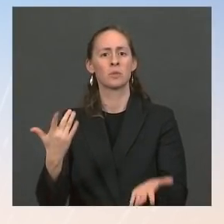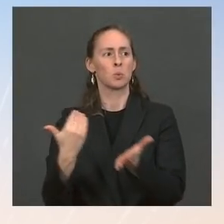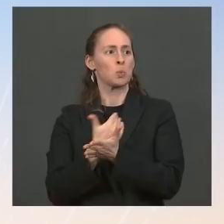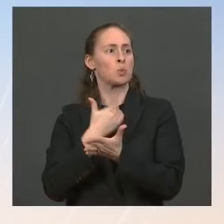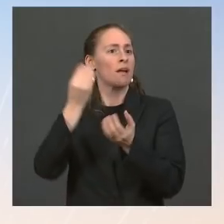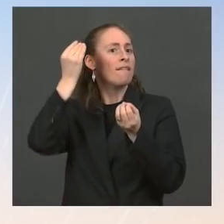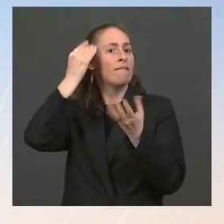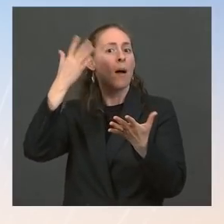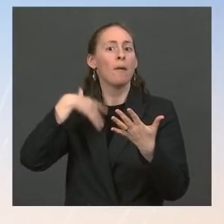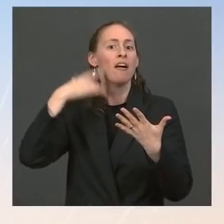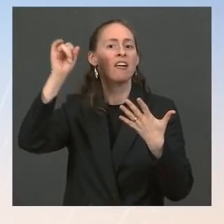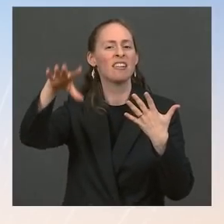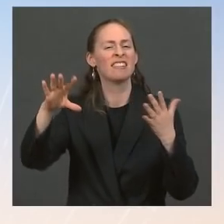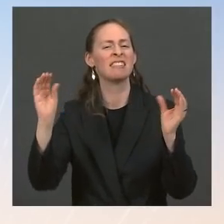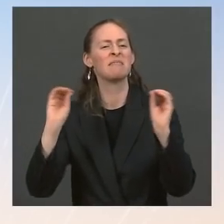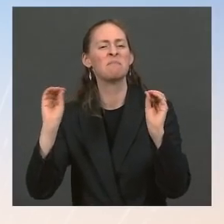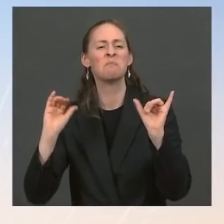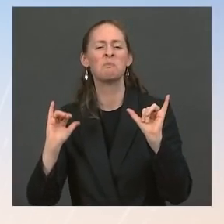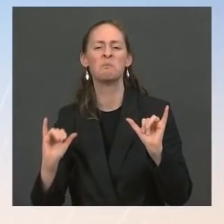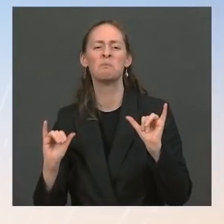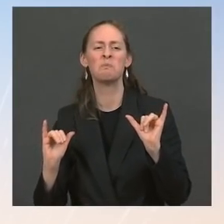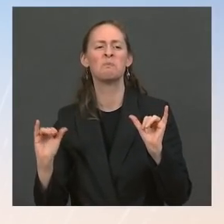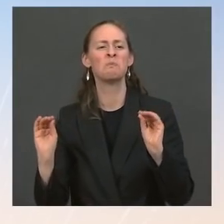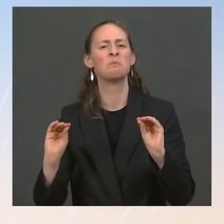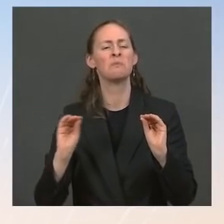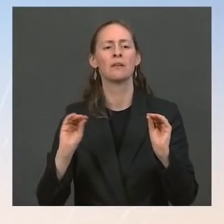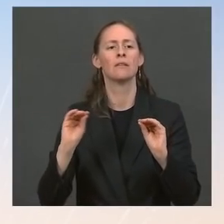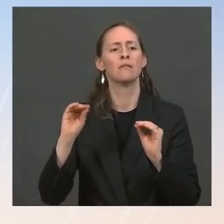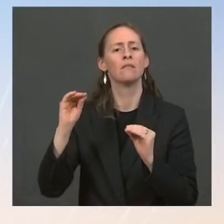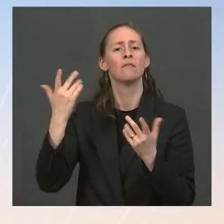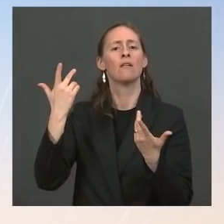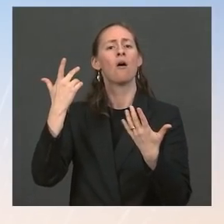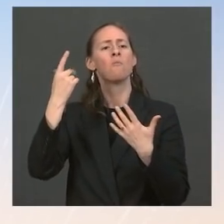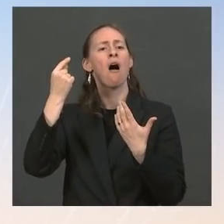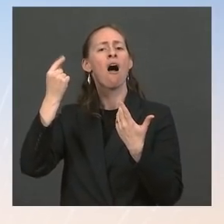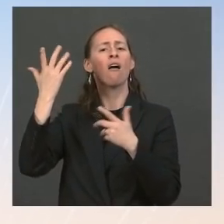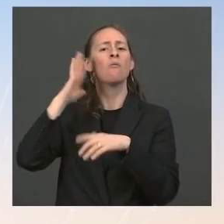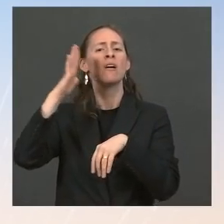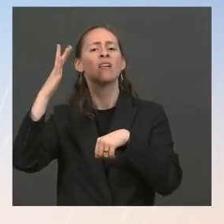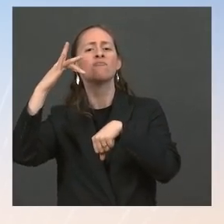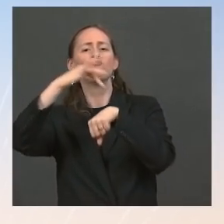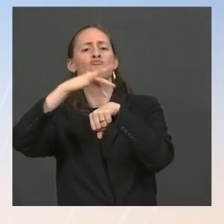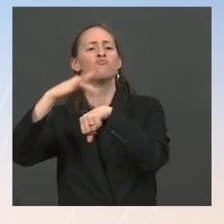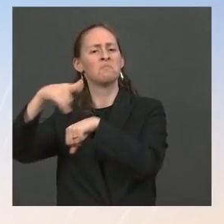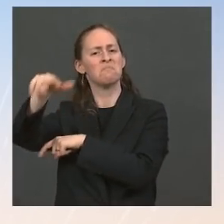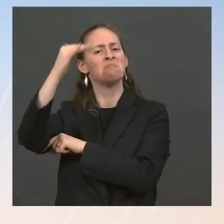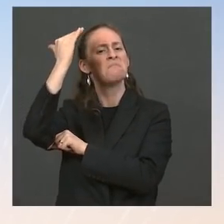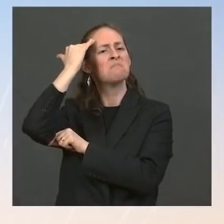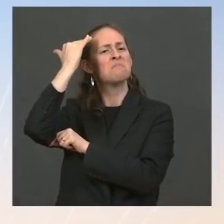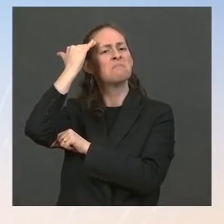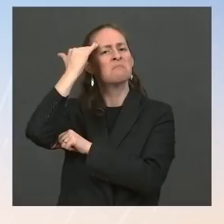I've outlined for you what the President will talk about and discuss in his meeting, and that's what our focus is on from this end. The Press: Okay.